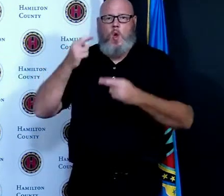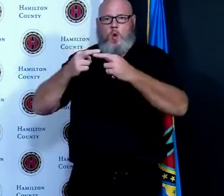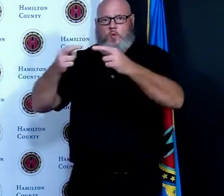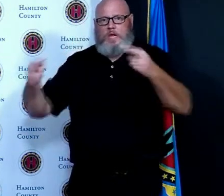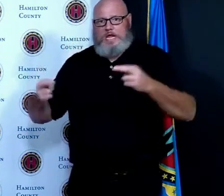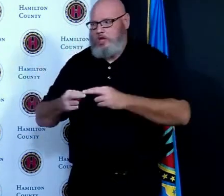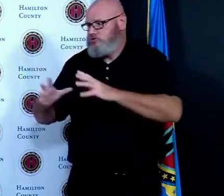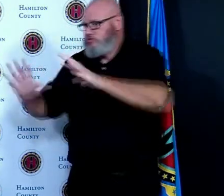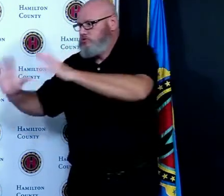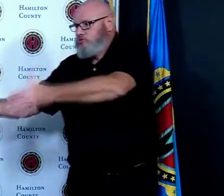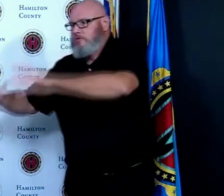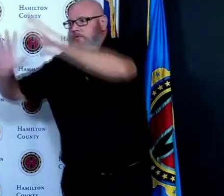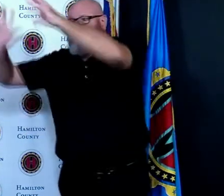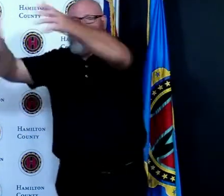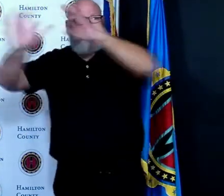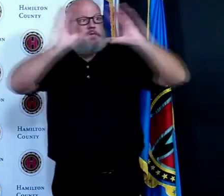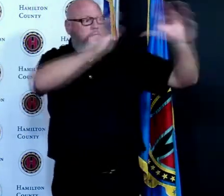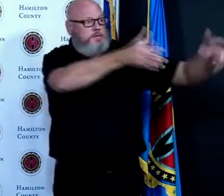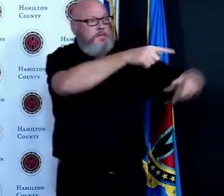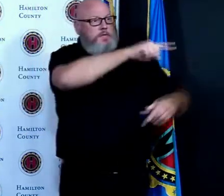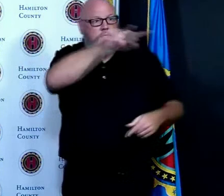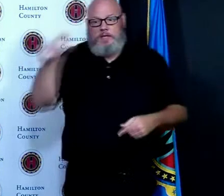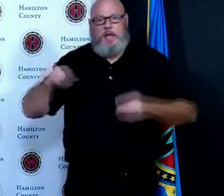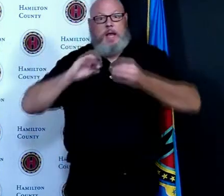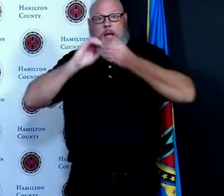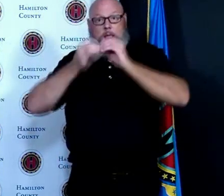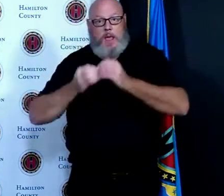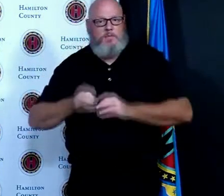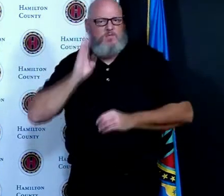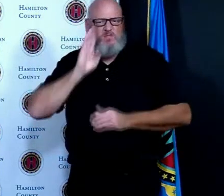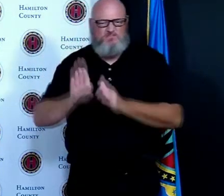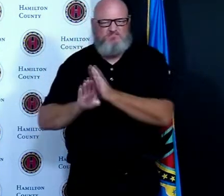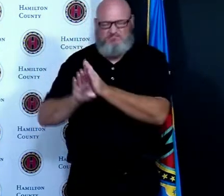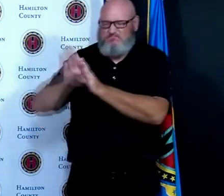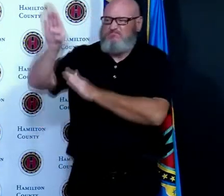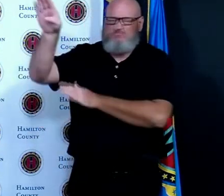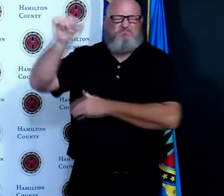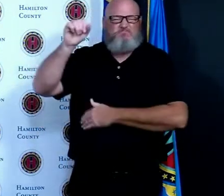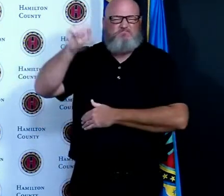but this rise is not inevitable we have control over this we have tamped down this